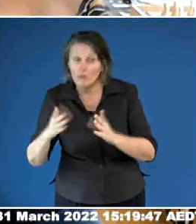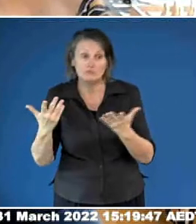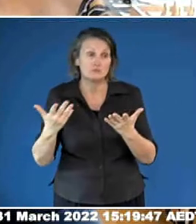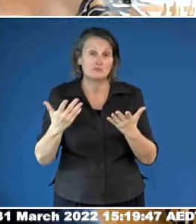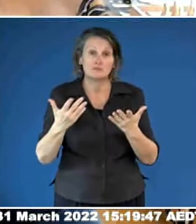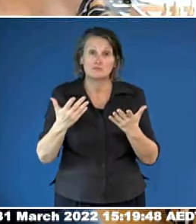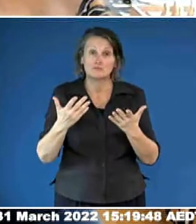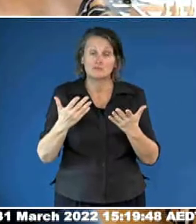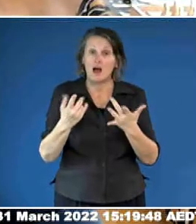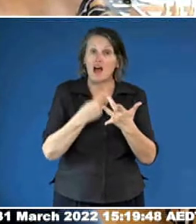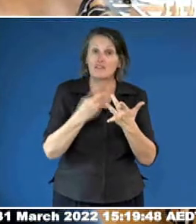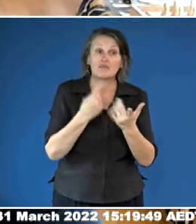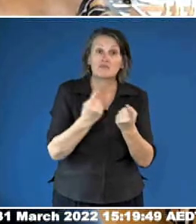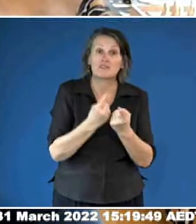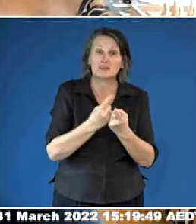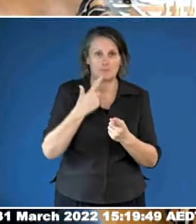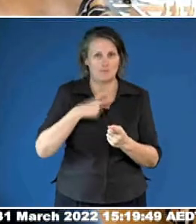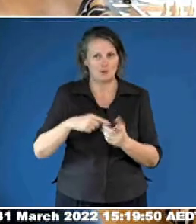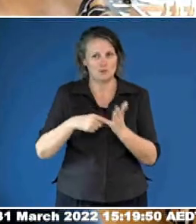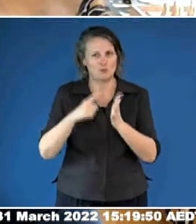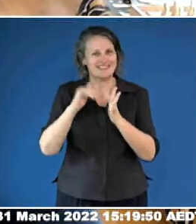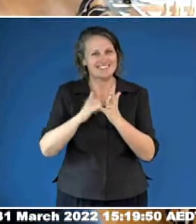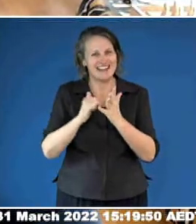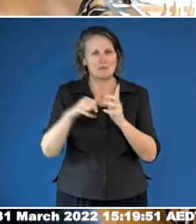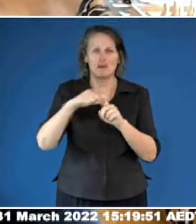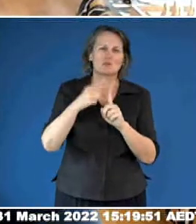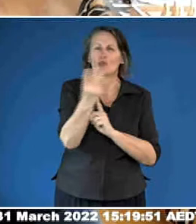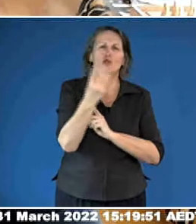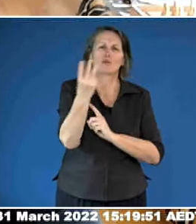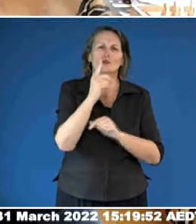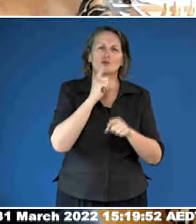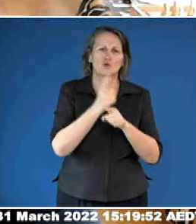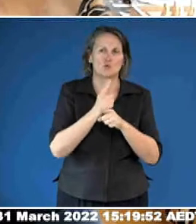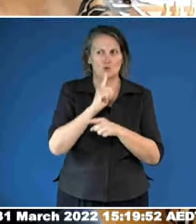Because Tess - well, everyone, really, has identified them as being very important.